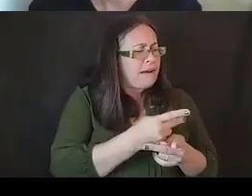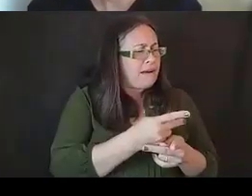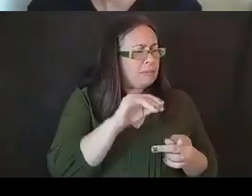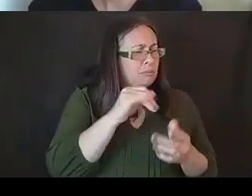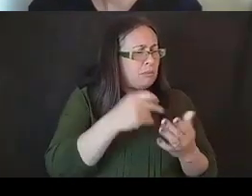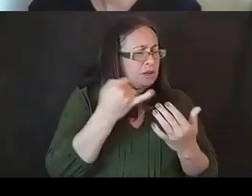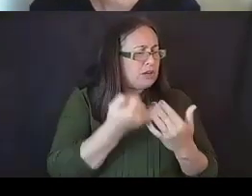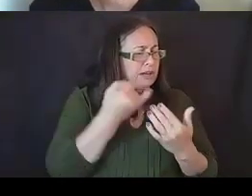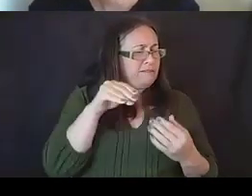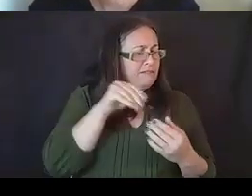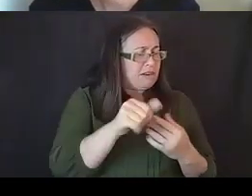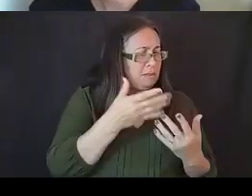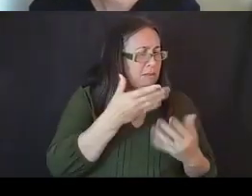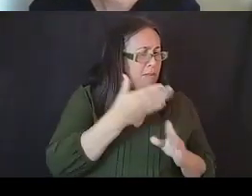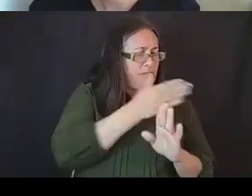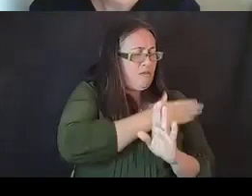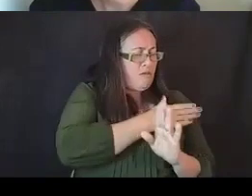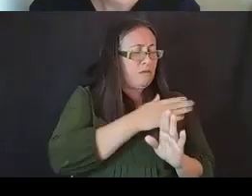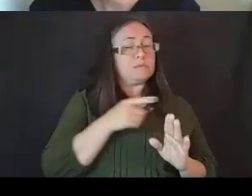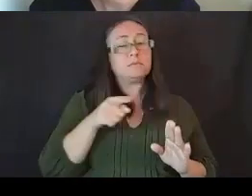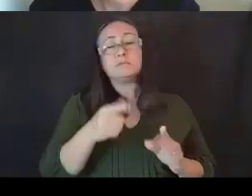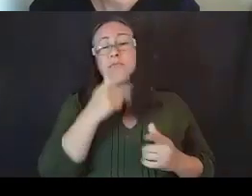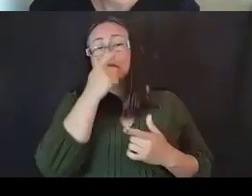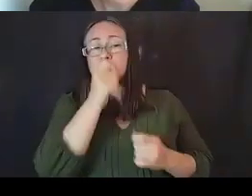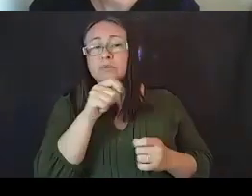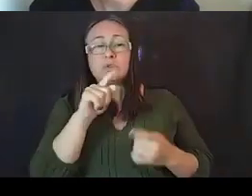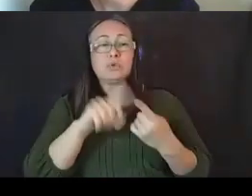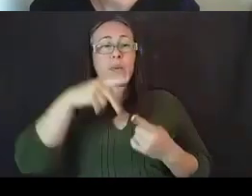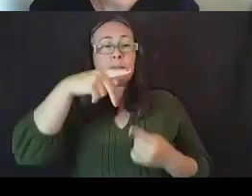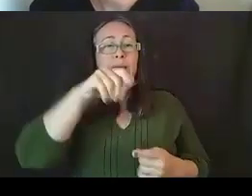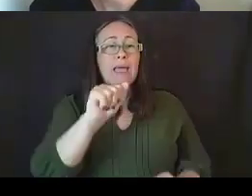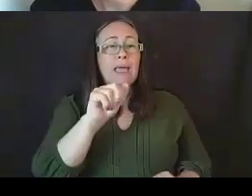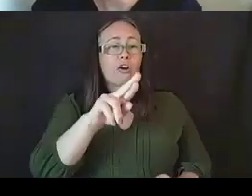Let's imagine you're interested in applying to PAR-21-080,